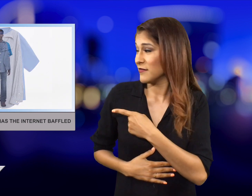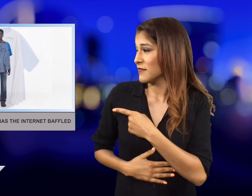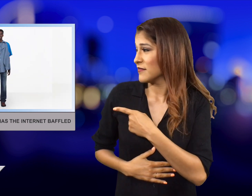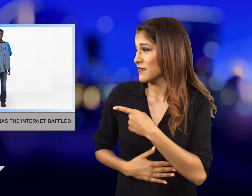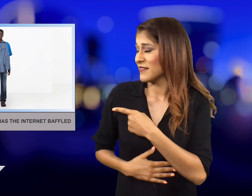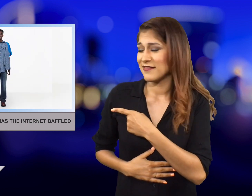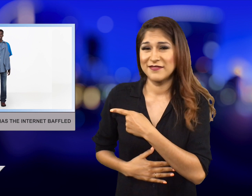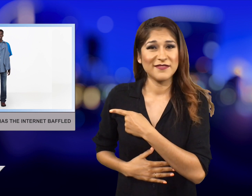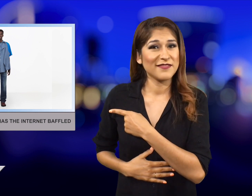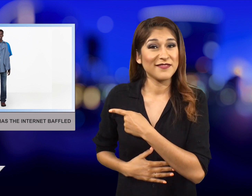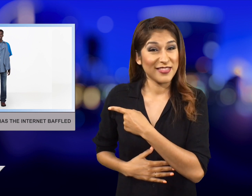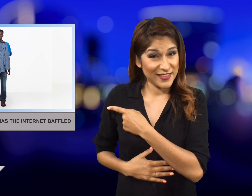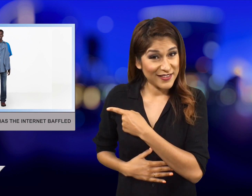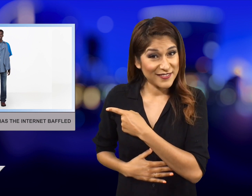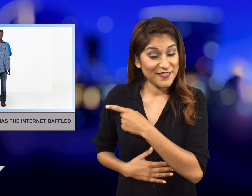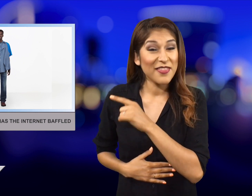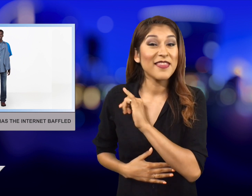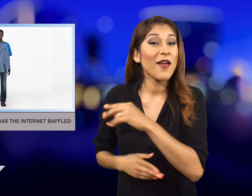Take a look.